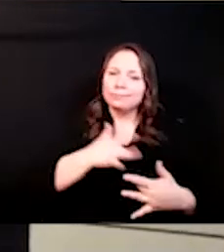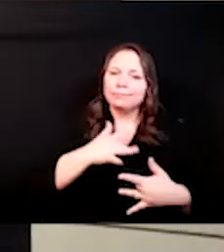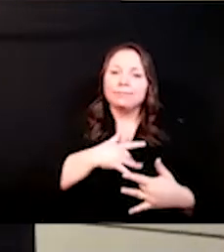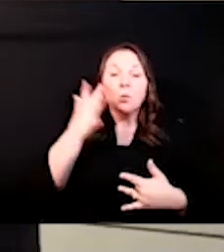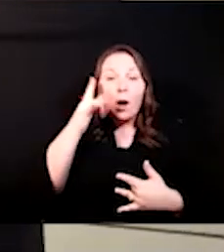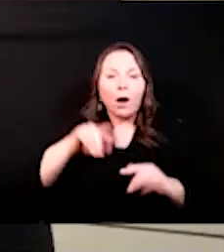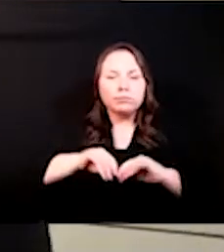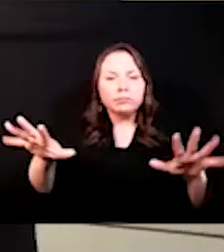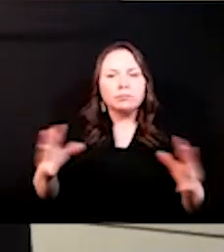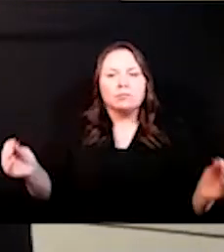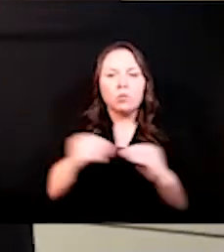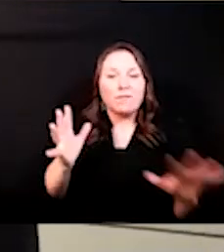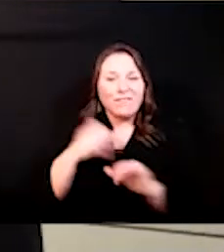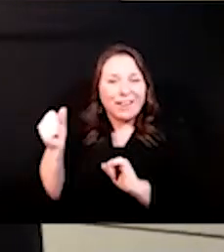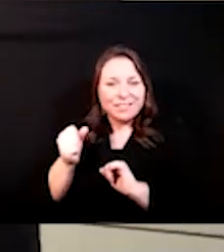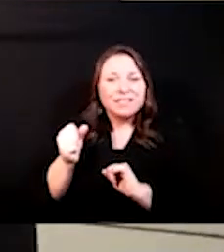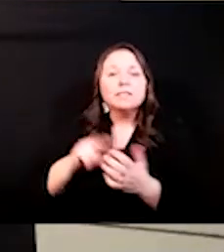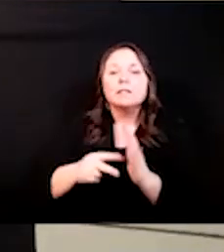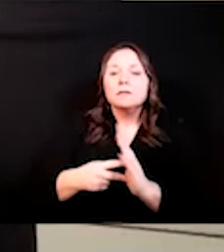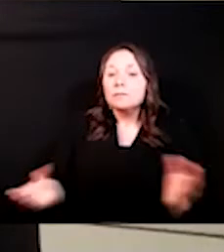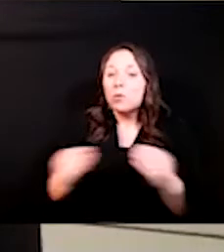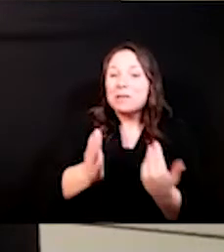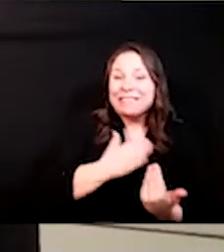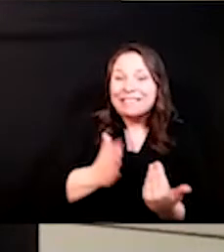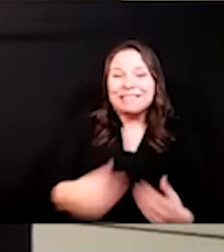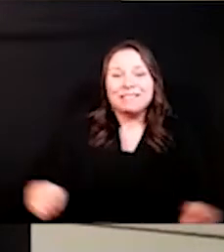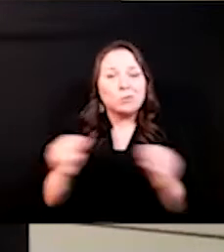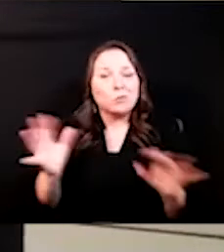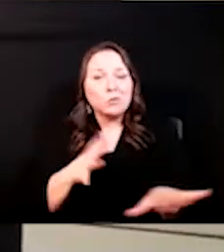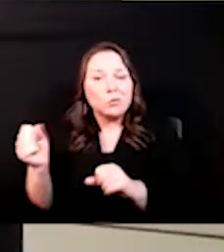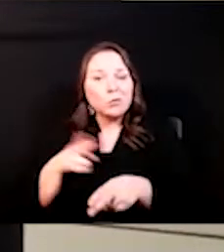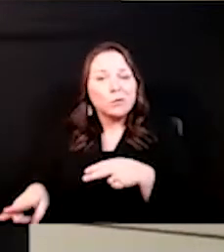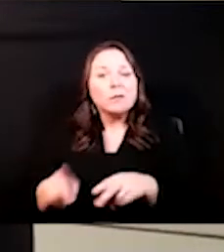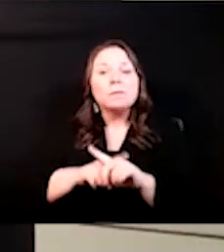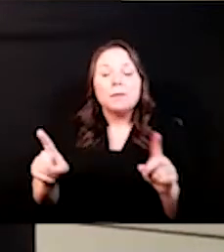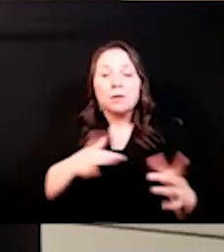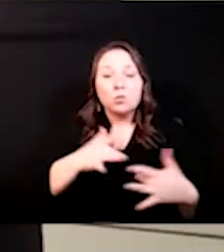SPREAD A LOT FASTER IN MANY CASES. SO NOT ONLY SPREADING MORE EASILY AND MORE QUICKLY, BUT OF COURSE, THE CONCERN